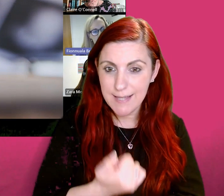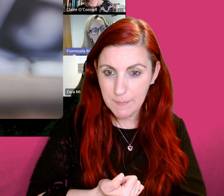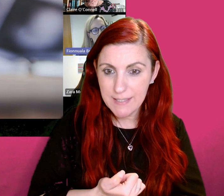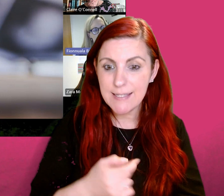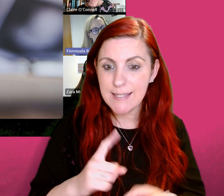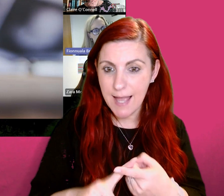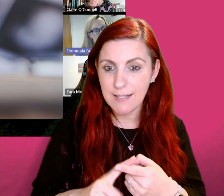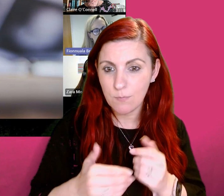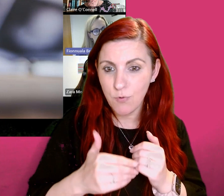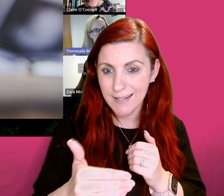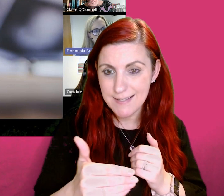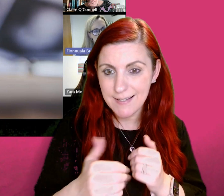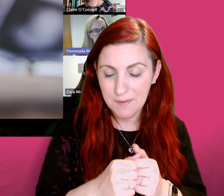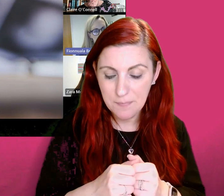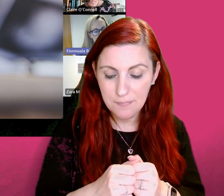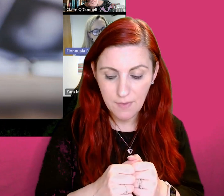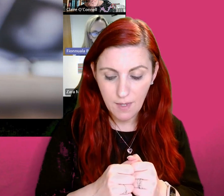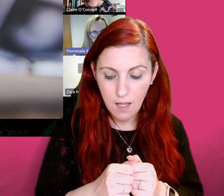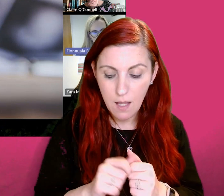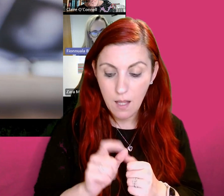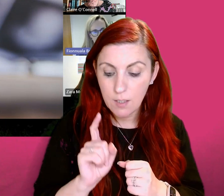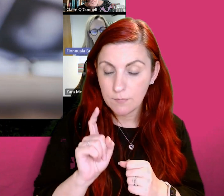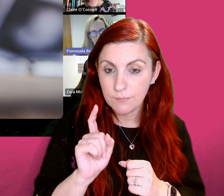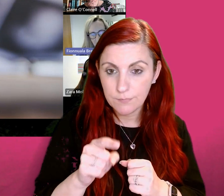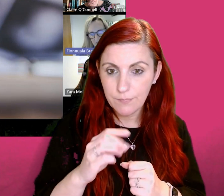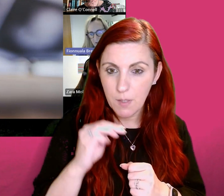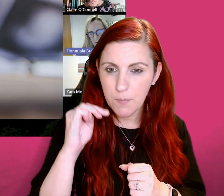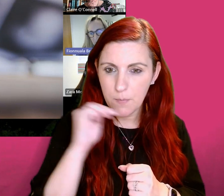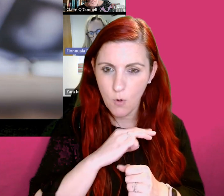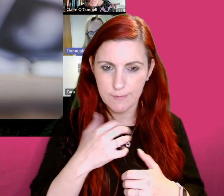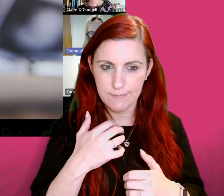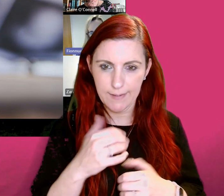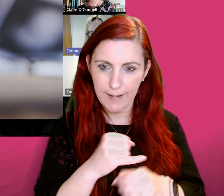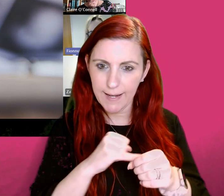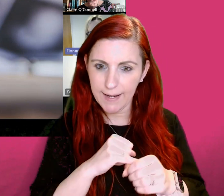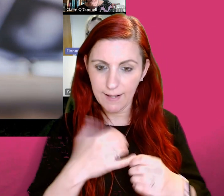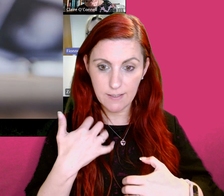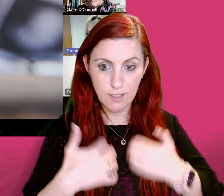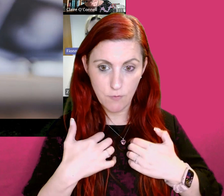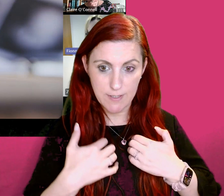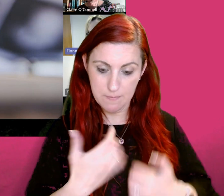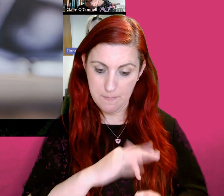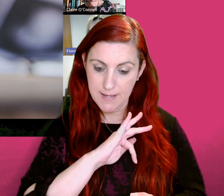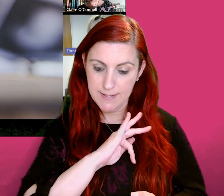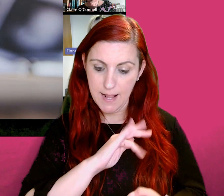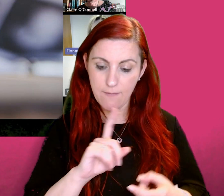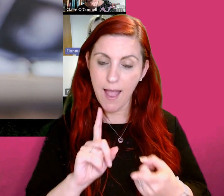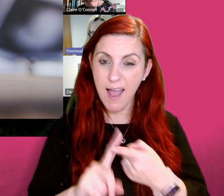now um it is a key interest clinical interest of my own as well as being a research interest that